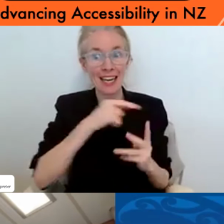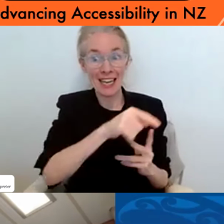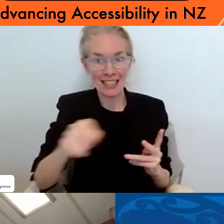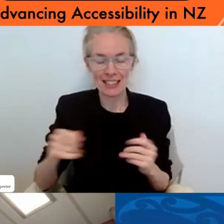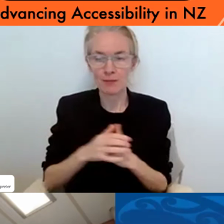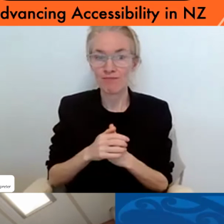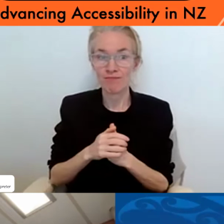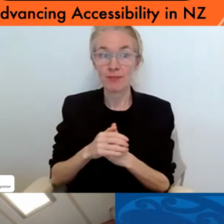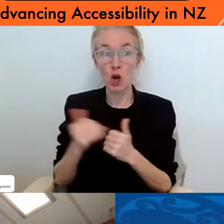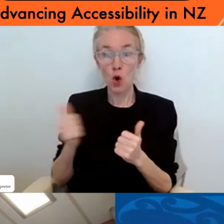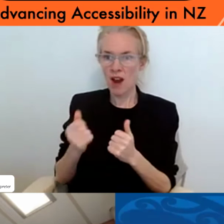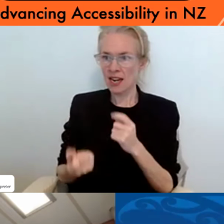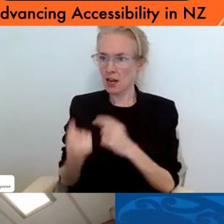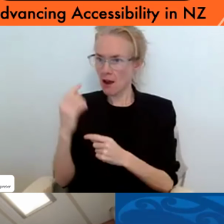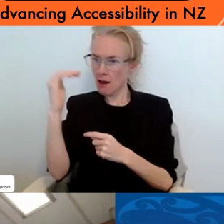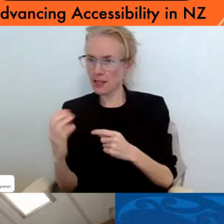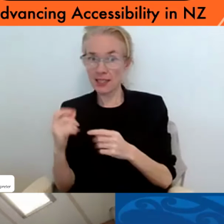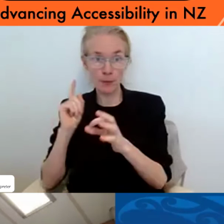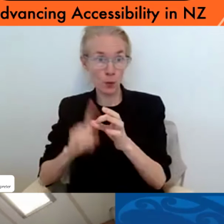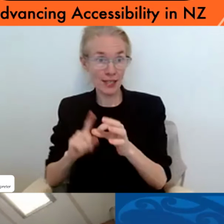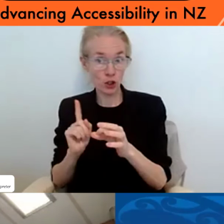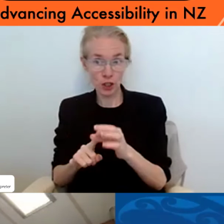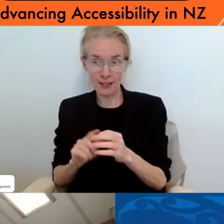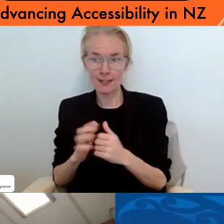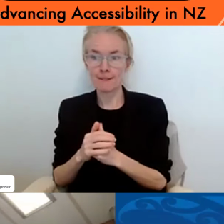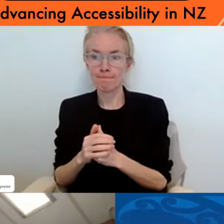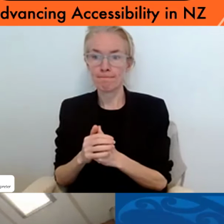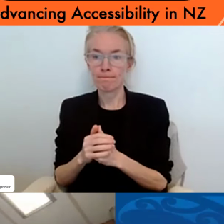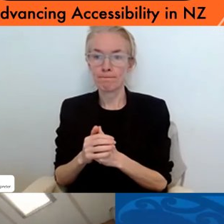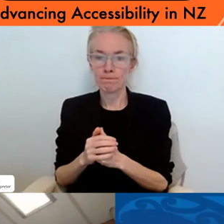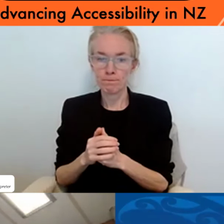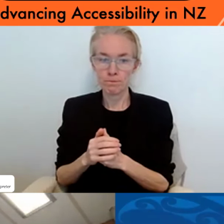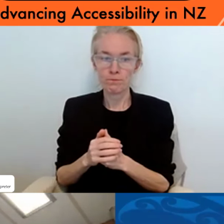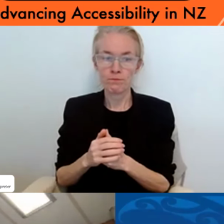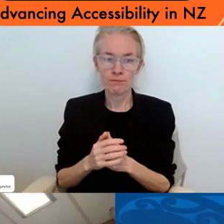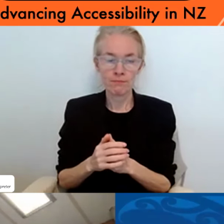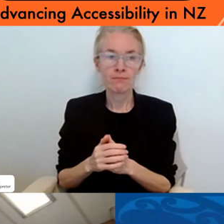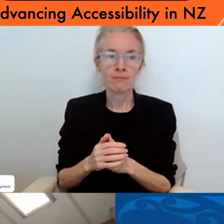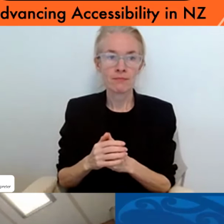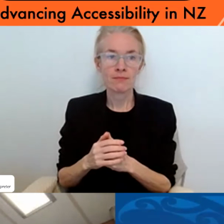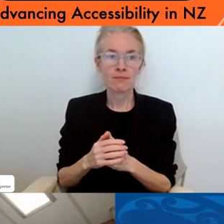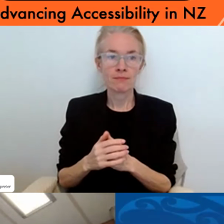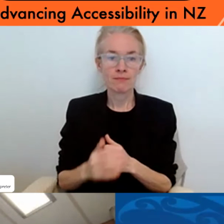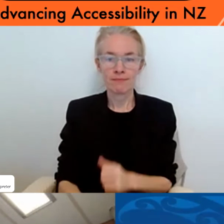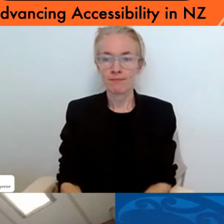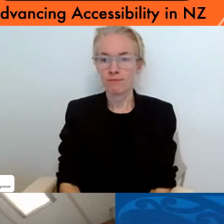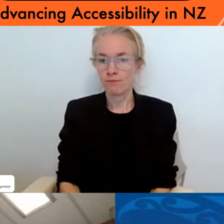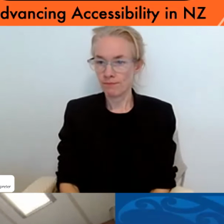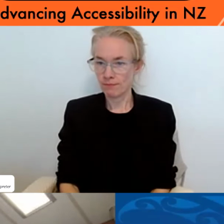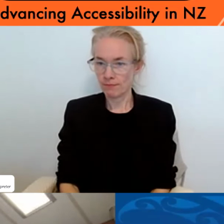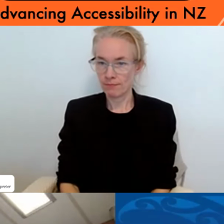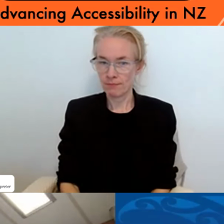of questions here, let me go back a couple. There was one, Natasha,